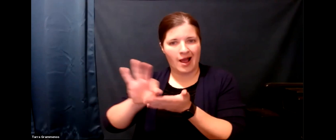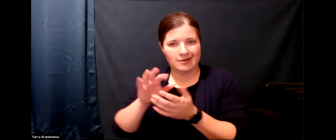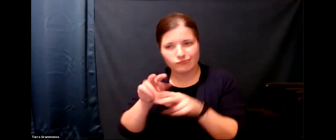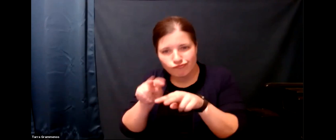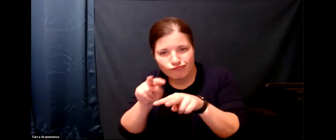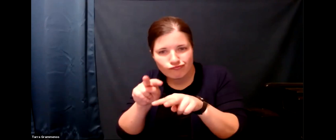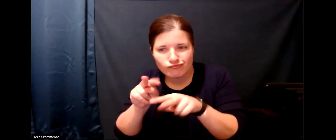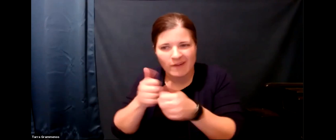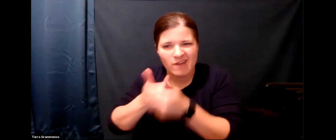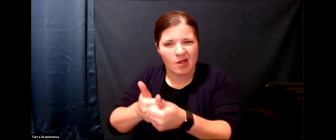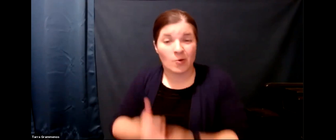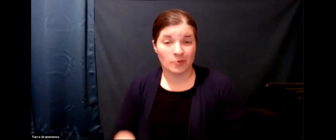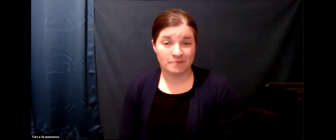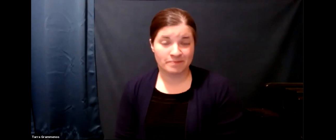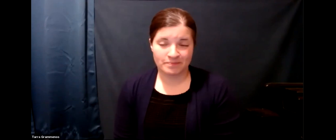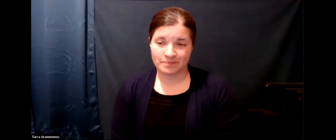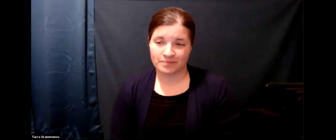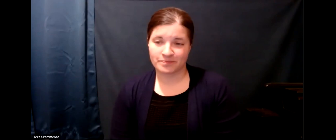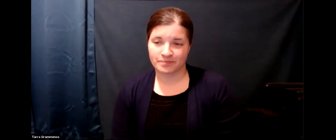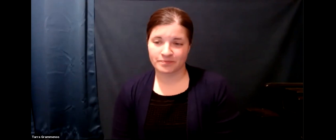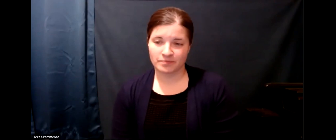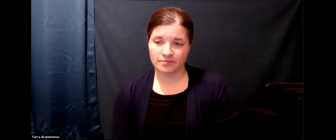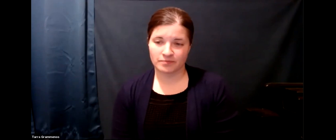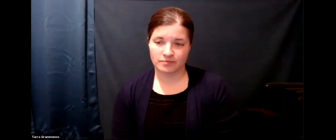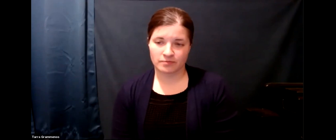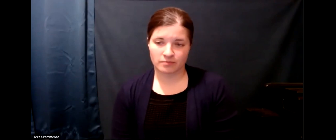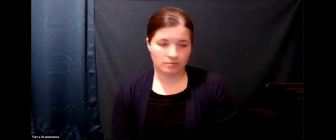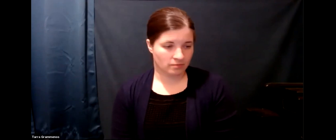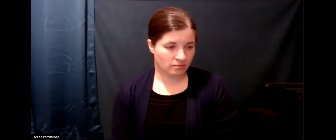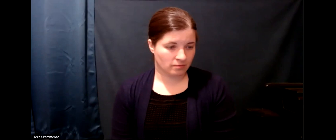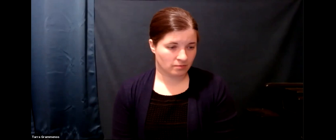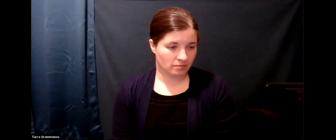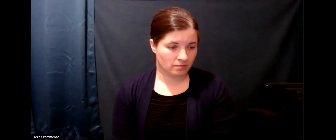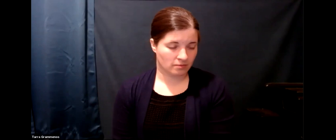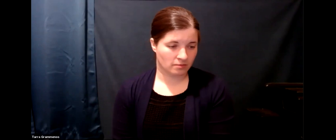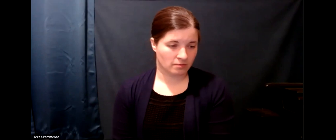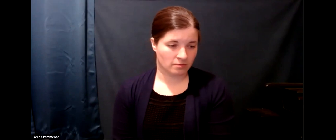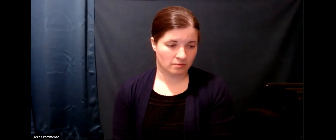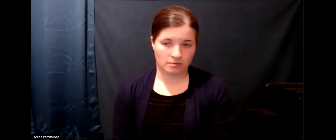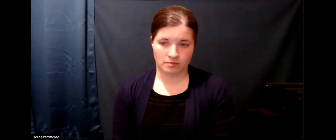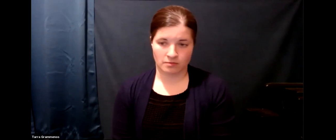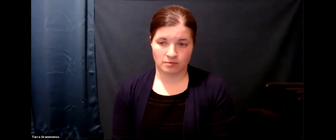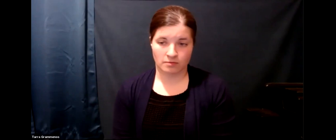Michael Wall: Patty, did you have a --